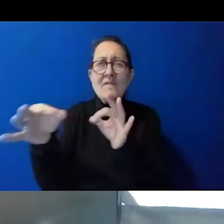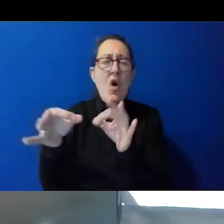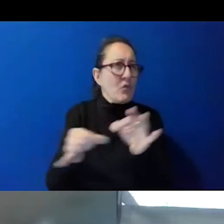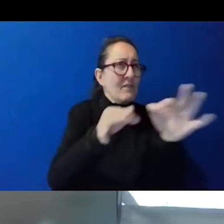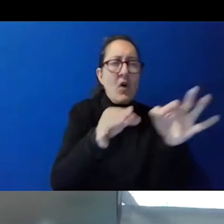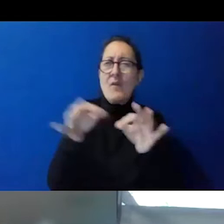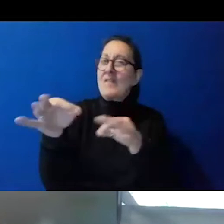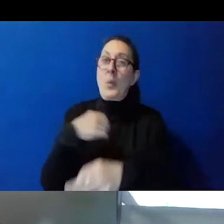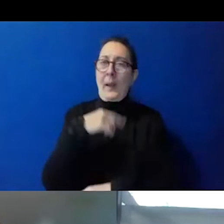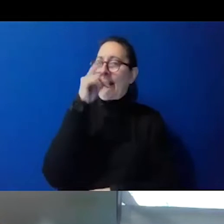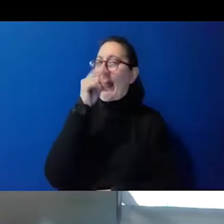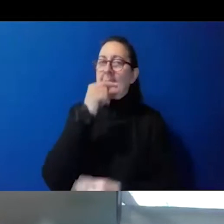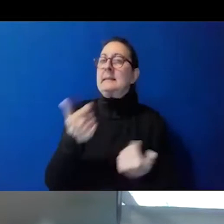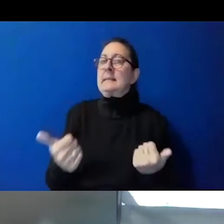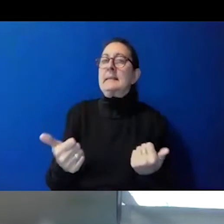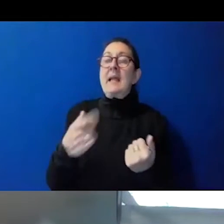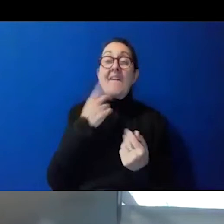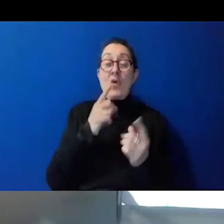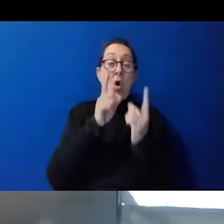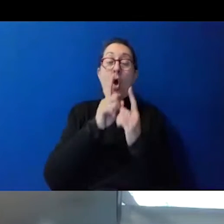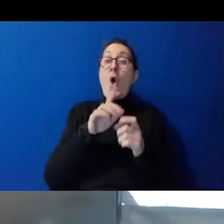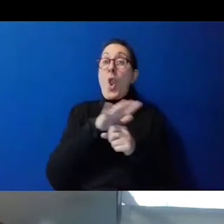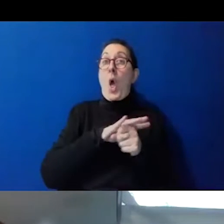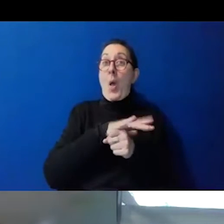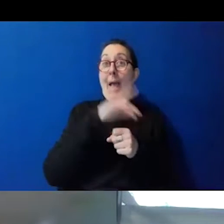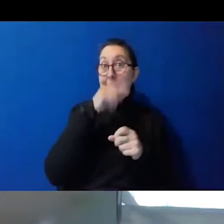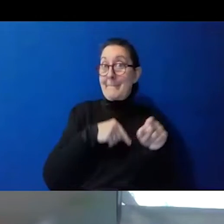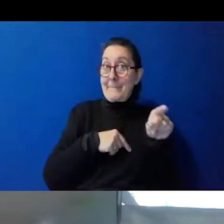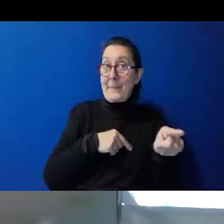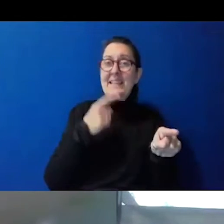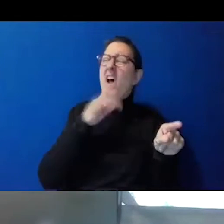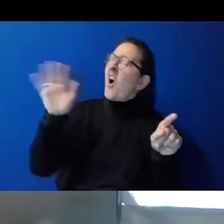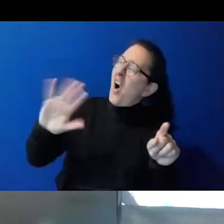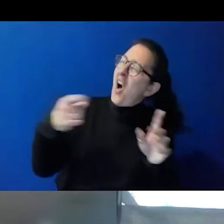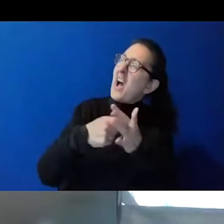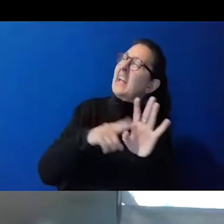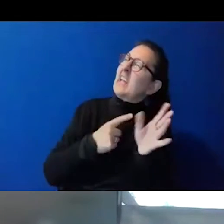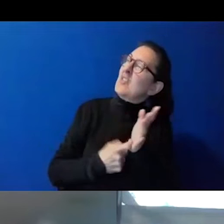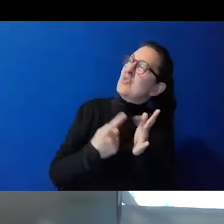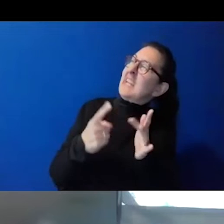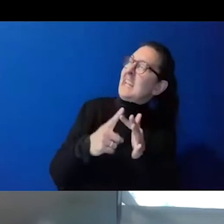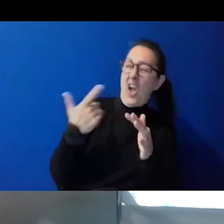from local stakeholders to say oh hey C it's us again we need to refer another client and